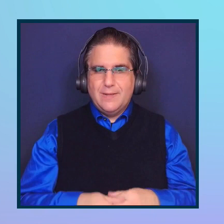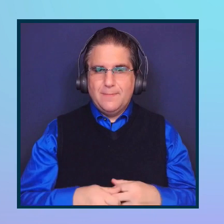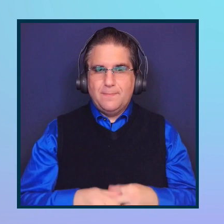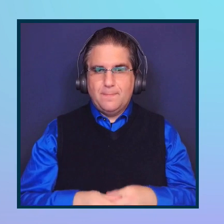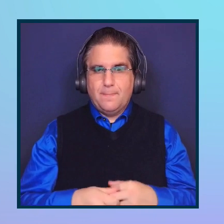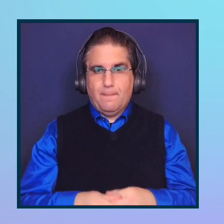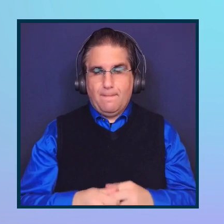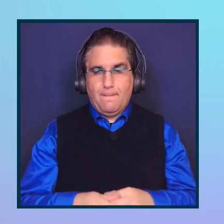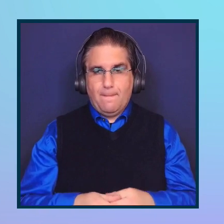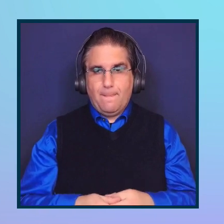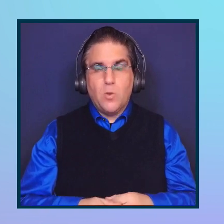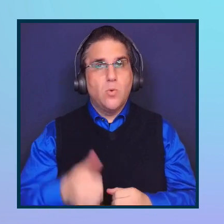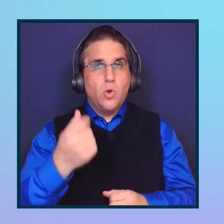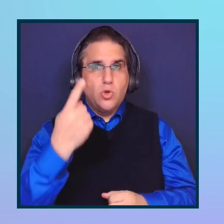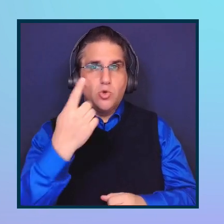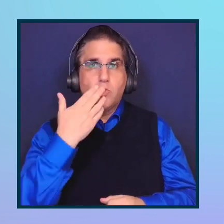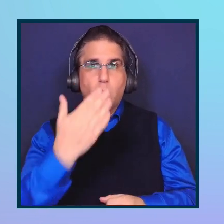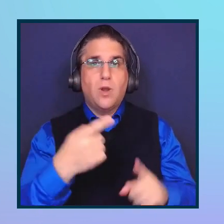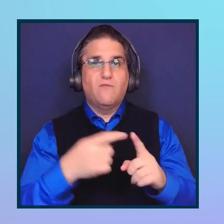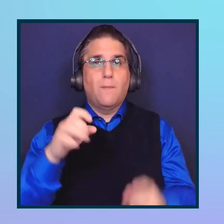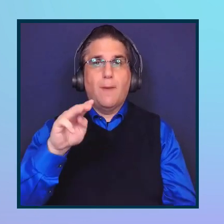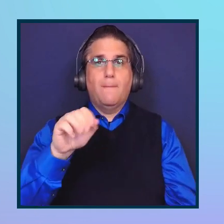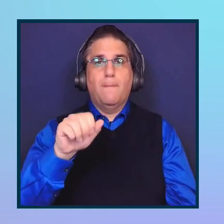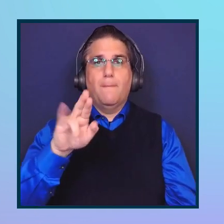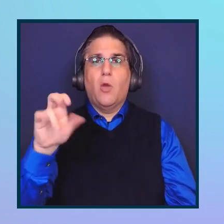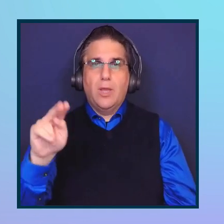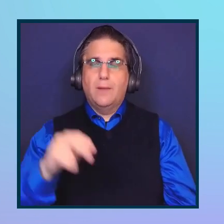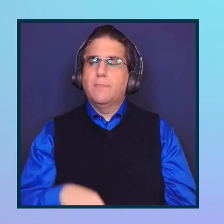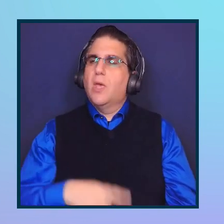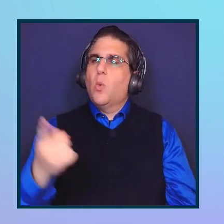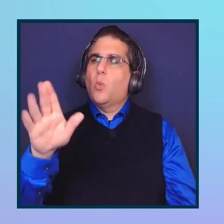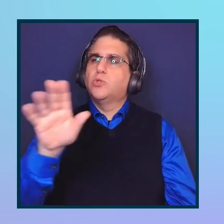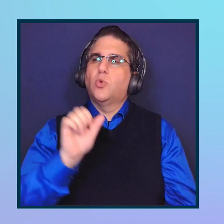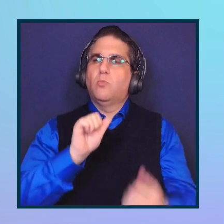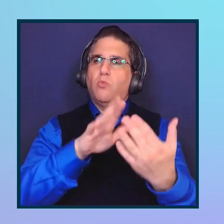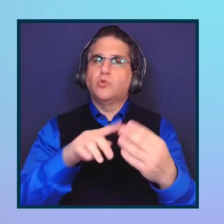Here's a good one from Marian. What is your approach to provide meaningful,